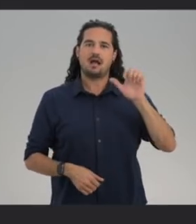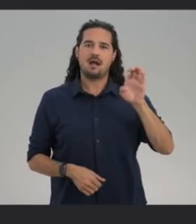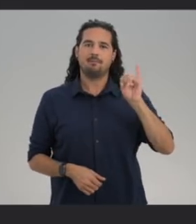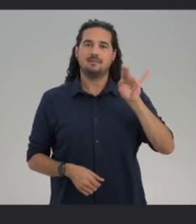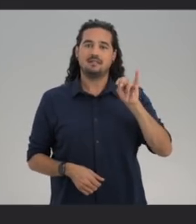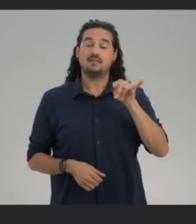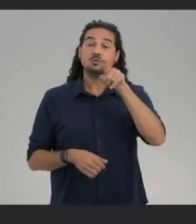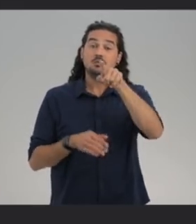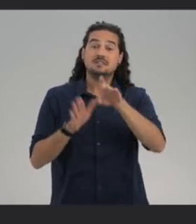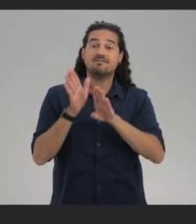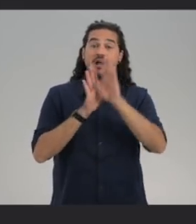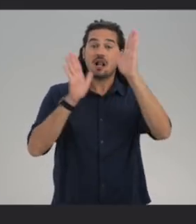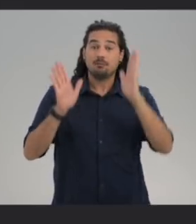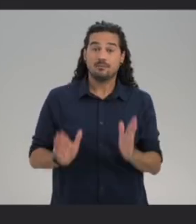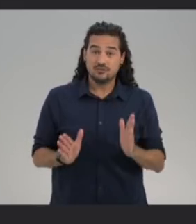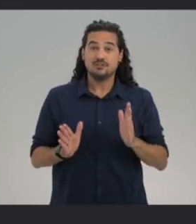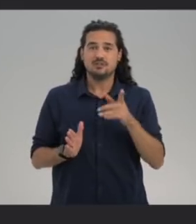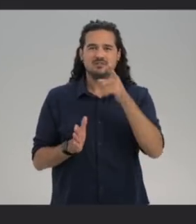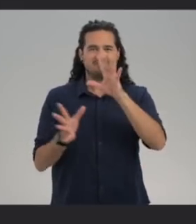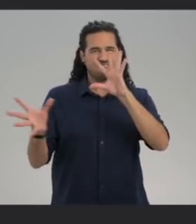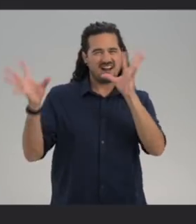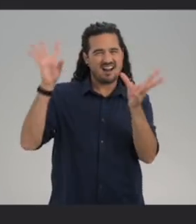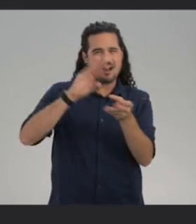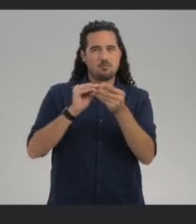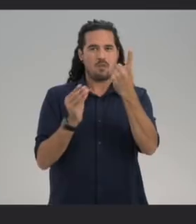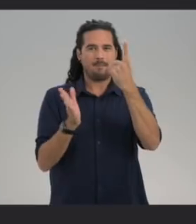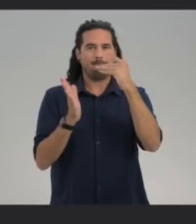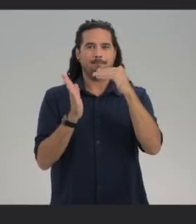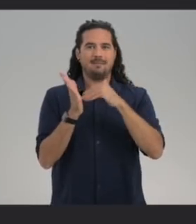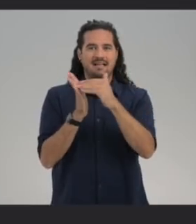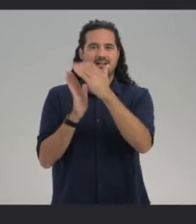So if you're a developer compiling a million lines in Xcode,